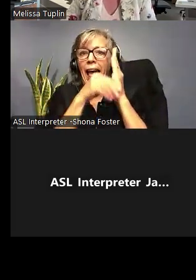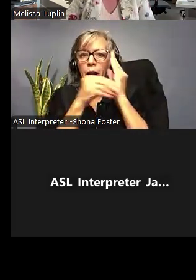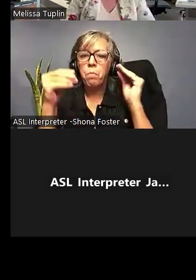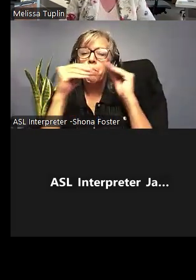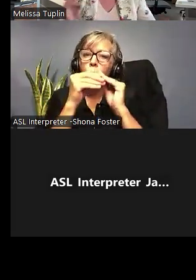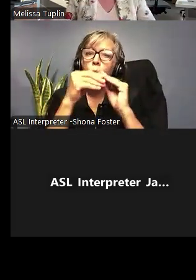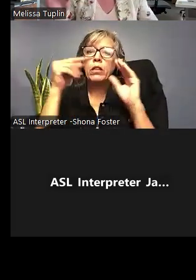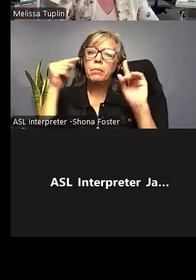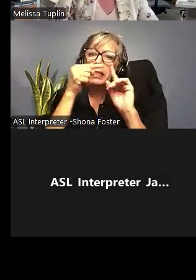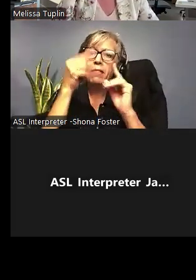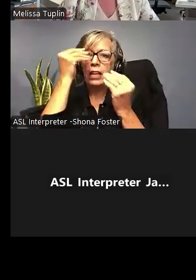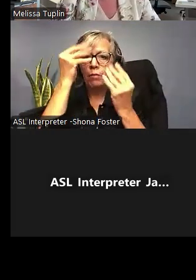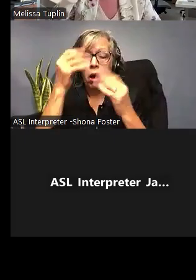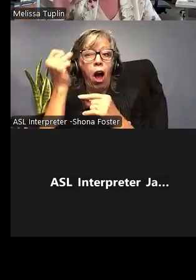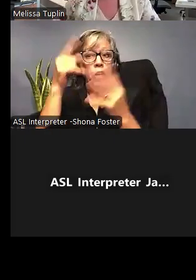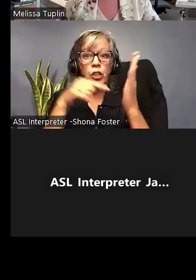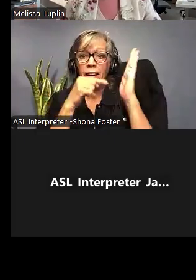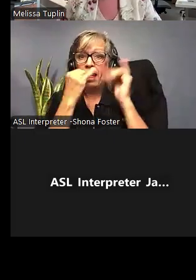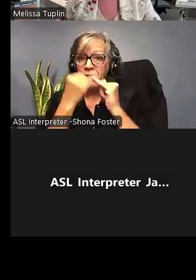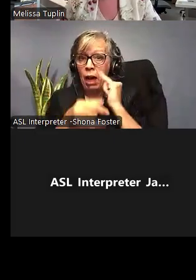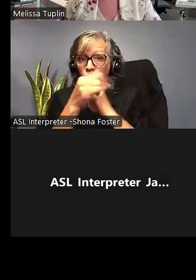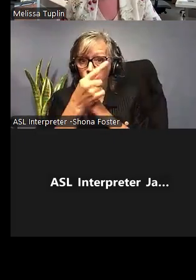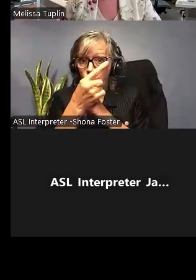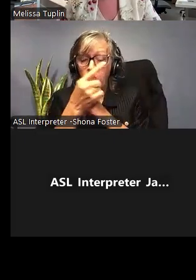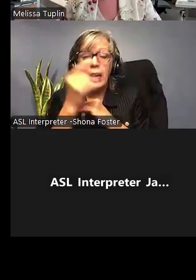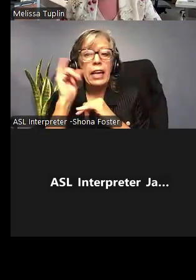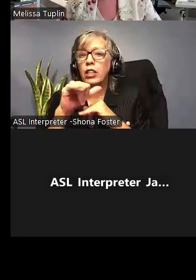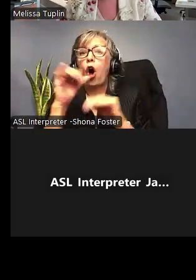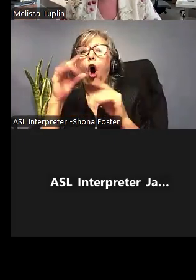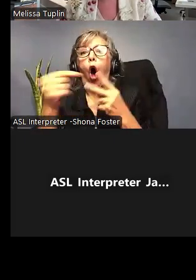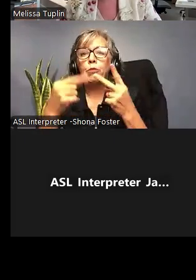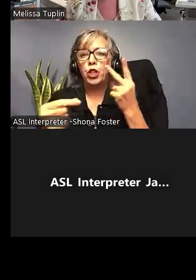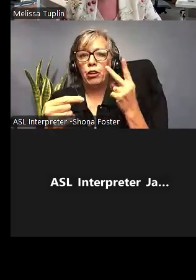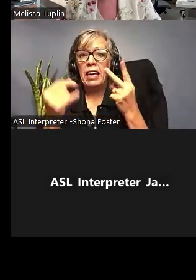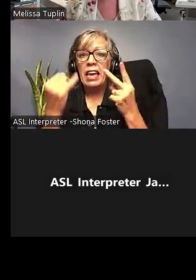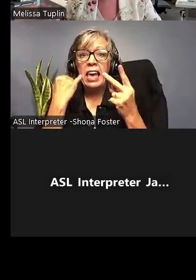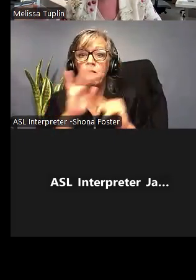is entirely optional, you are not going to be penalized if you don't write anything into it,